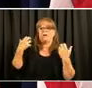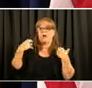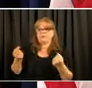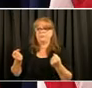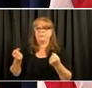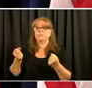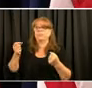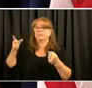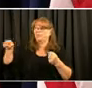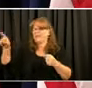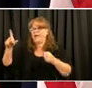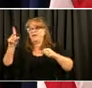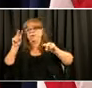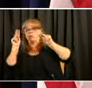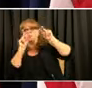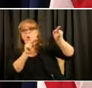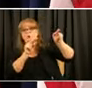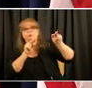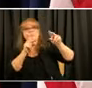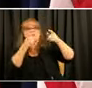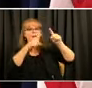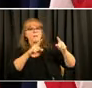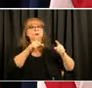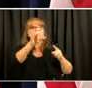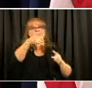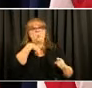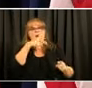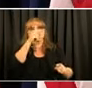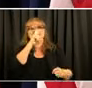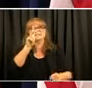real-time data on a county-by-county basis it's a visual representation